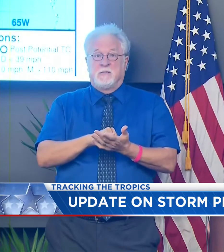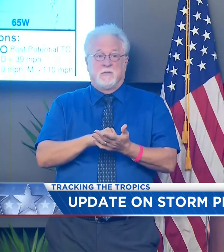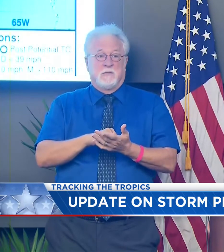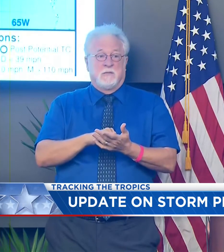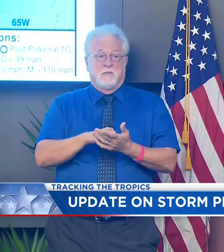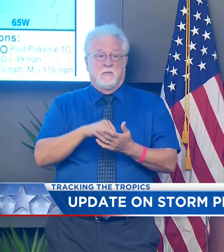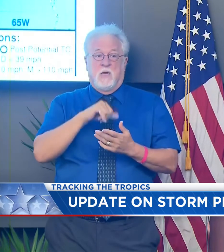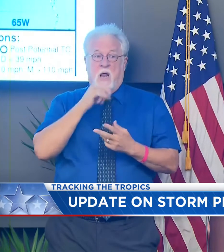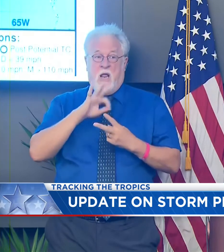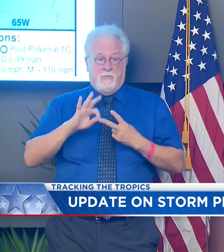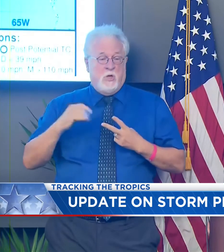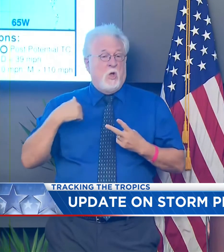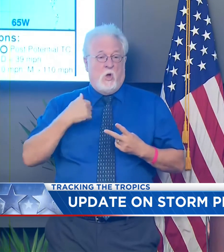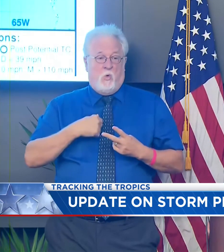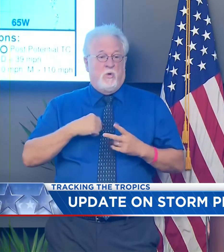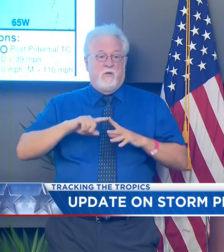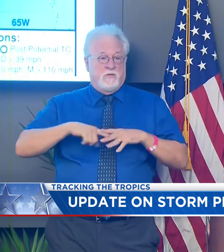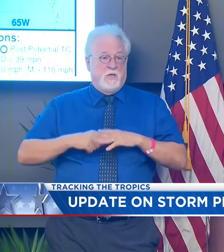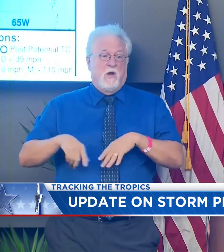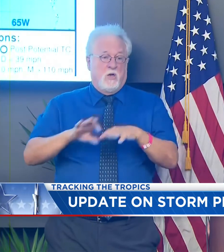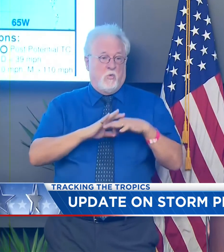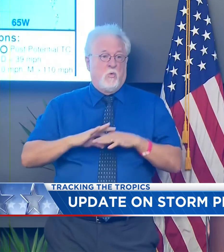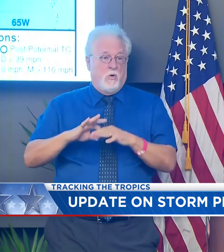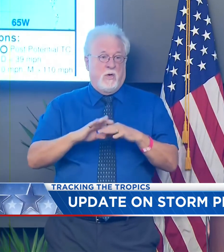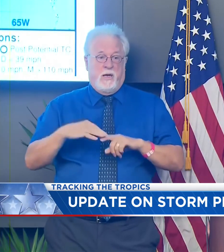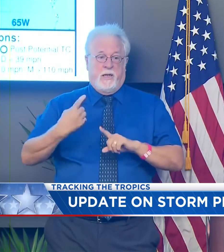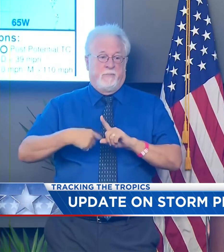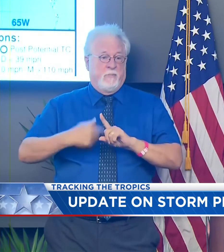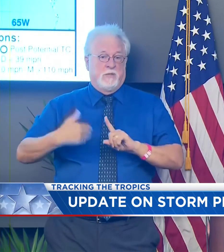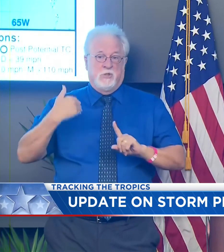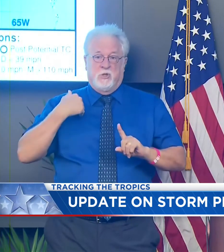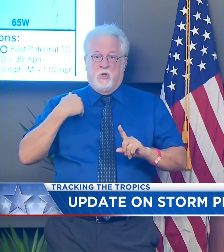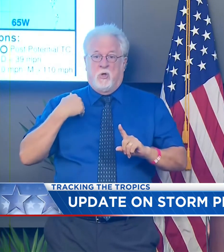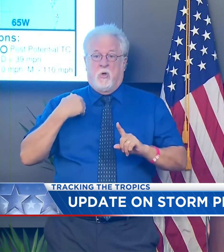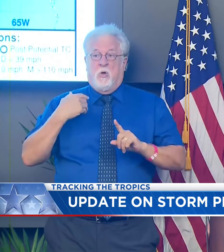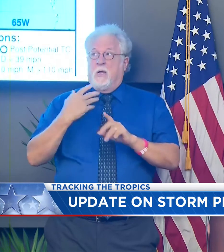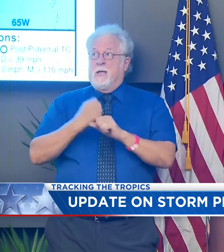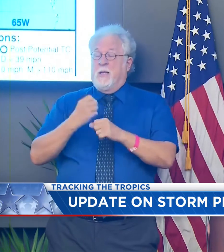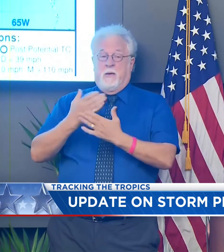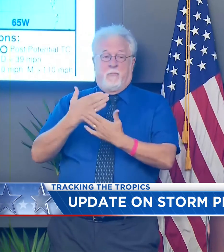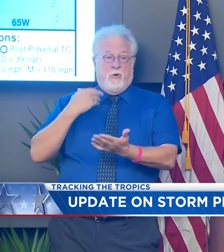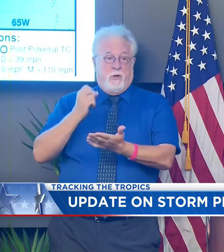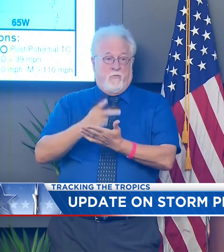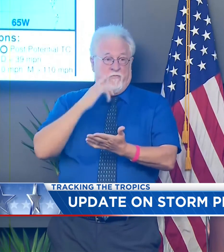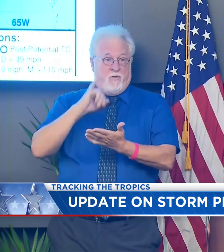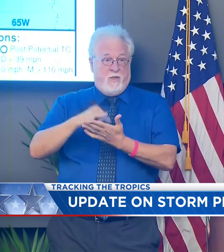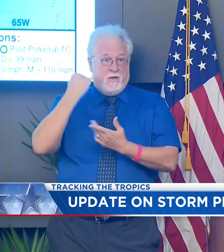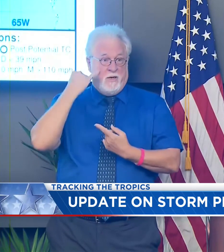HAVE A LOT OF VACANCY BEFORE WE WOULD DO MASS SHELTERING. NOW, SO THAT IS NOT JUST AN OPTION FOR US.